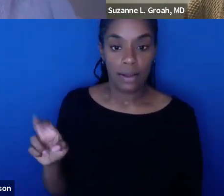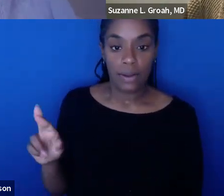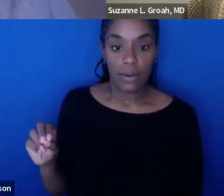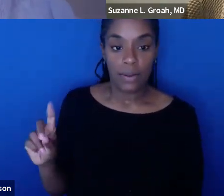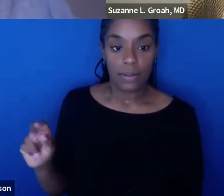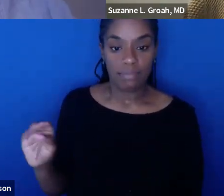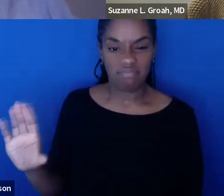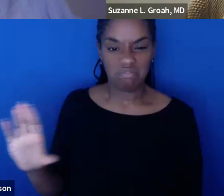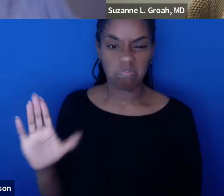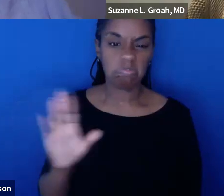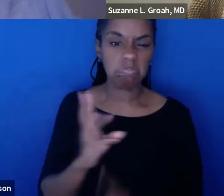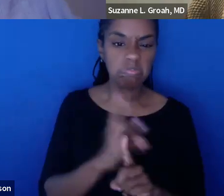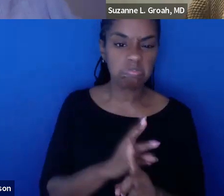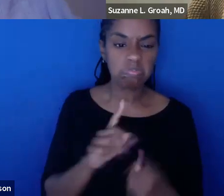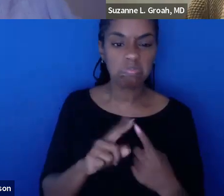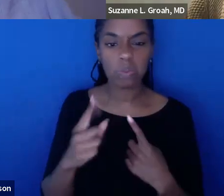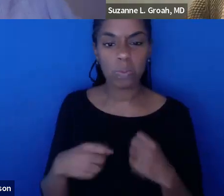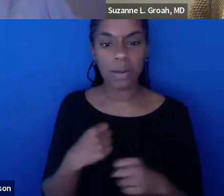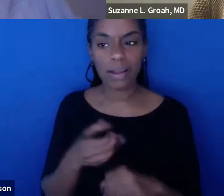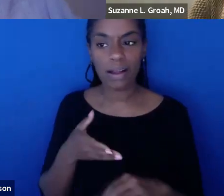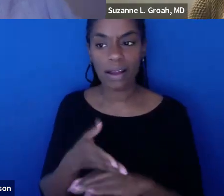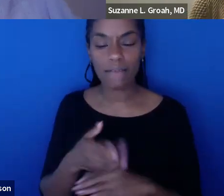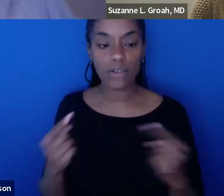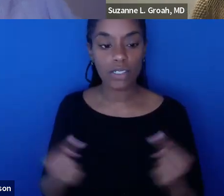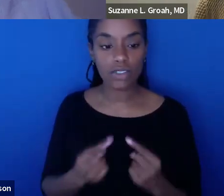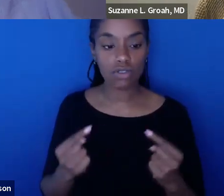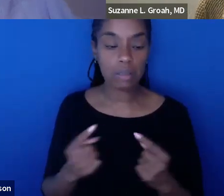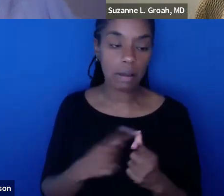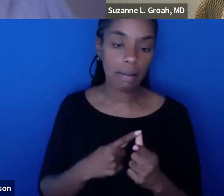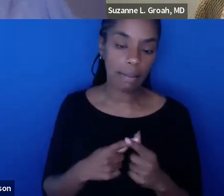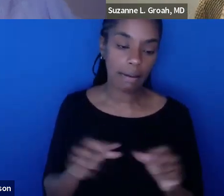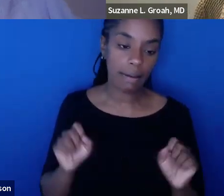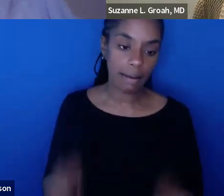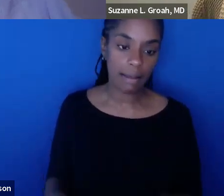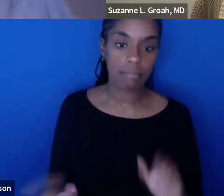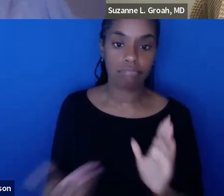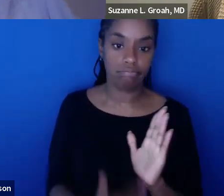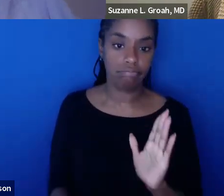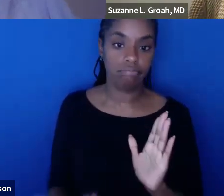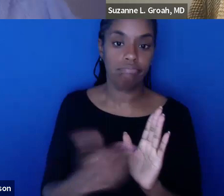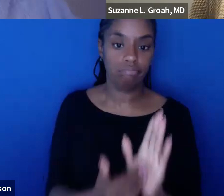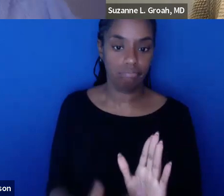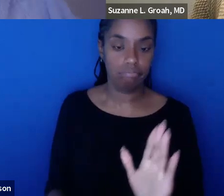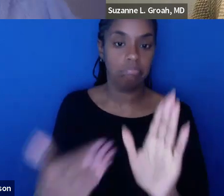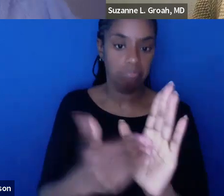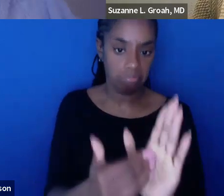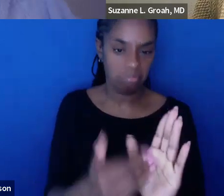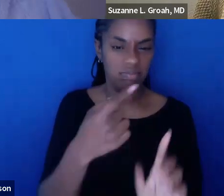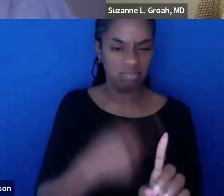months and a year after injury. Then yes, you get it at repeated intervals. We've realized one thing.